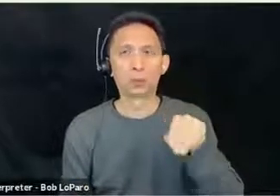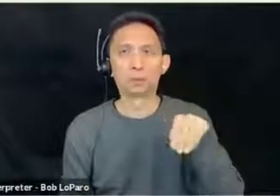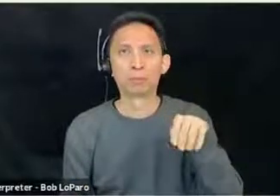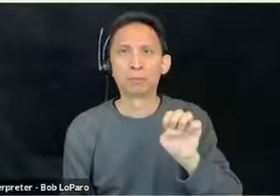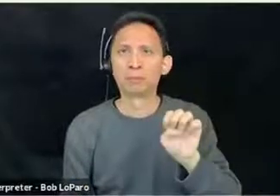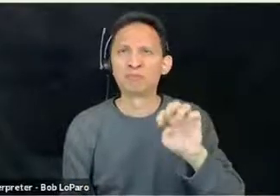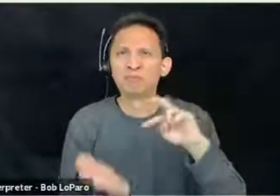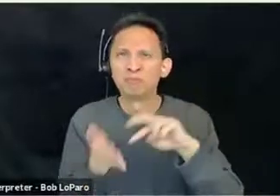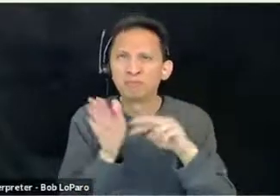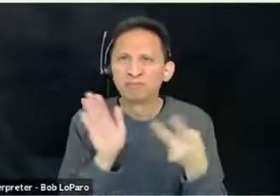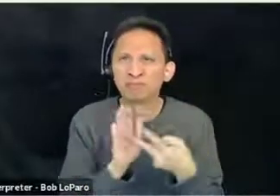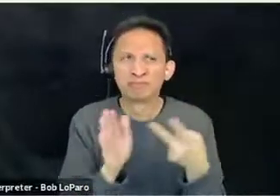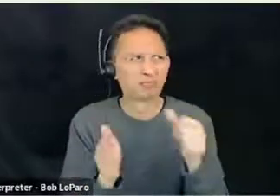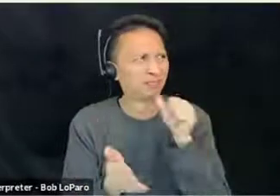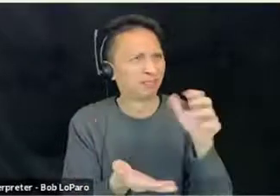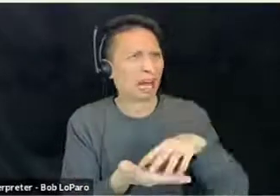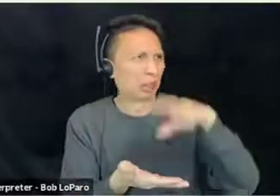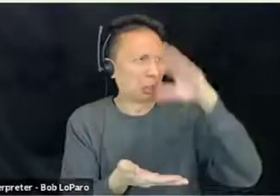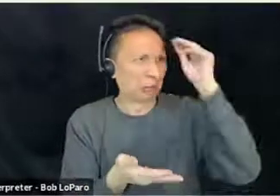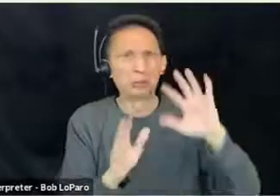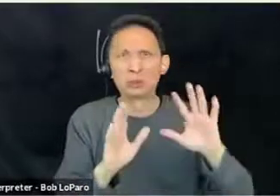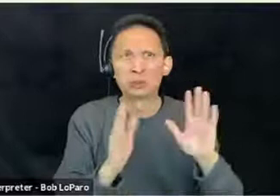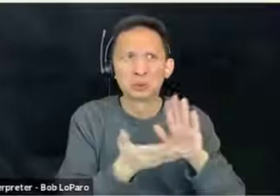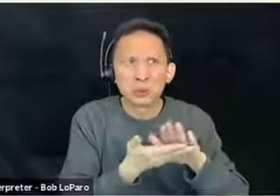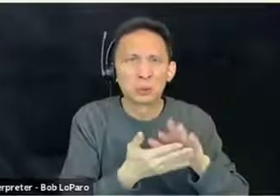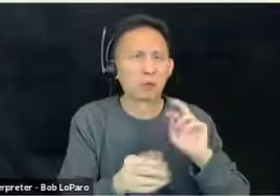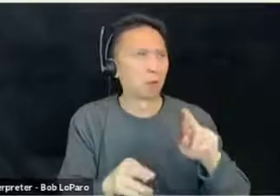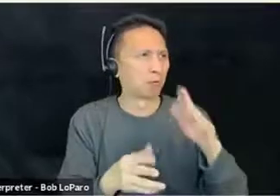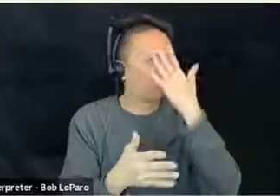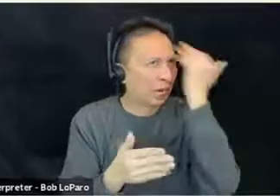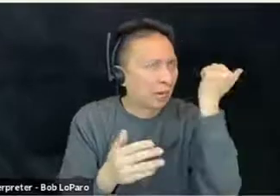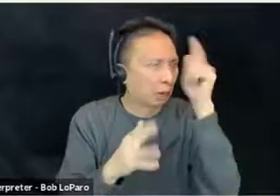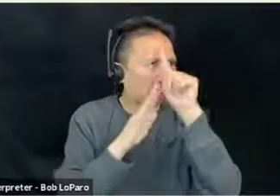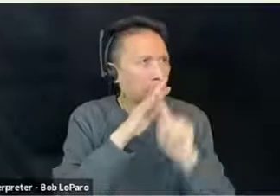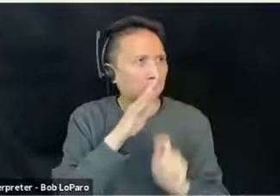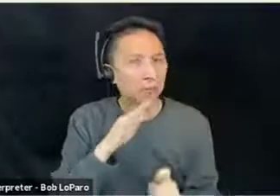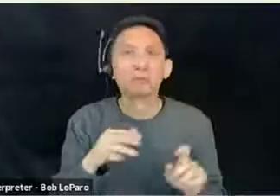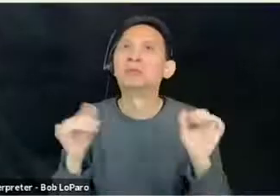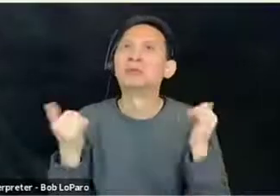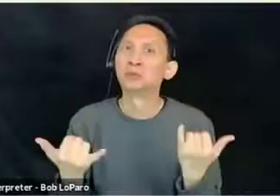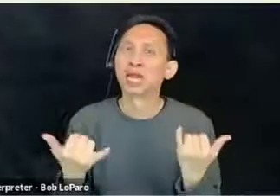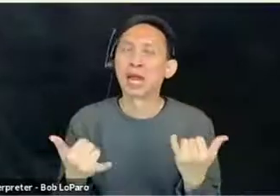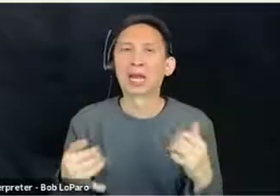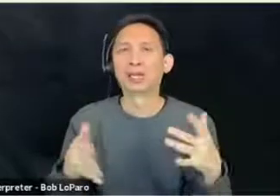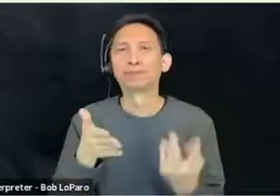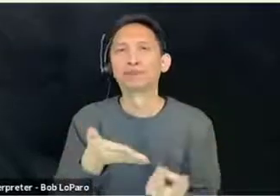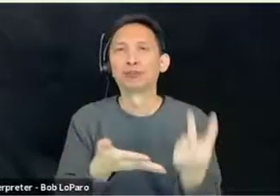and so we're gonna help remind you of that today. So to start with,